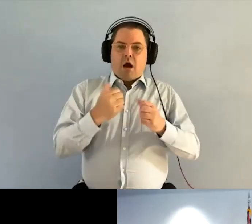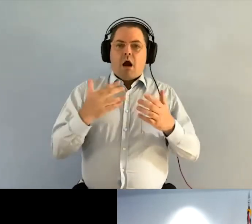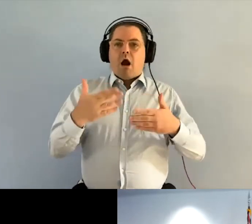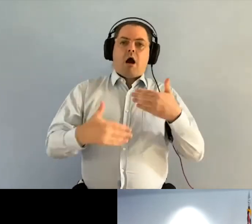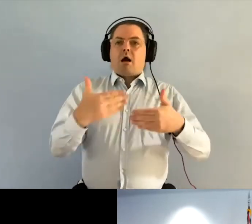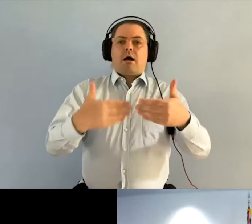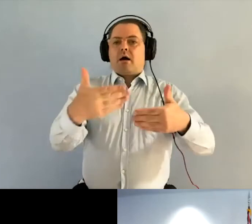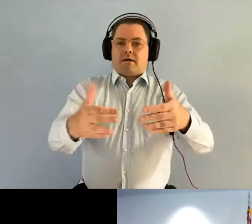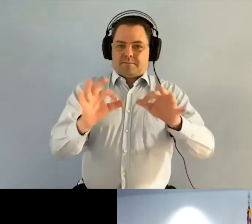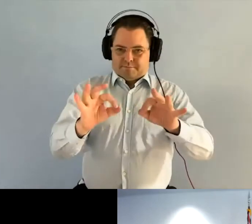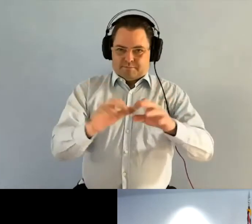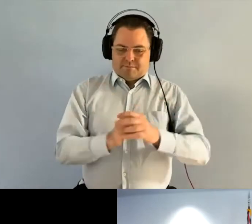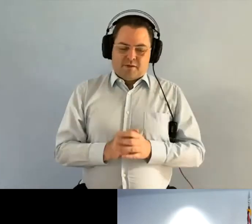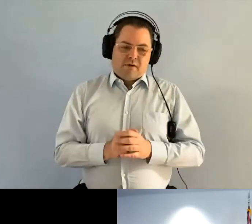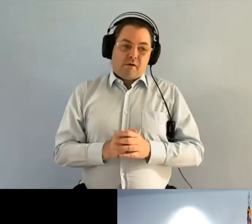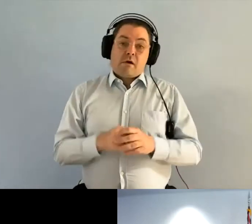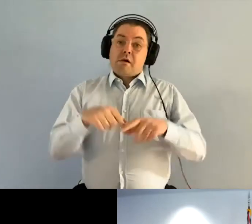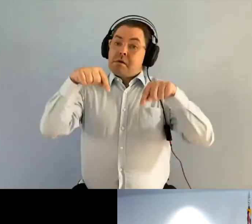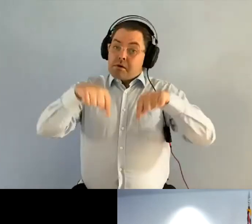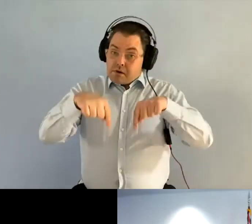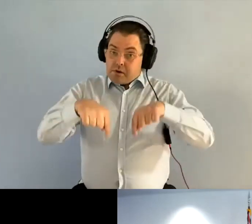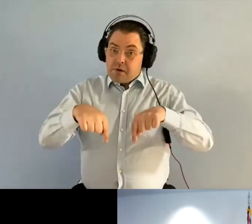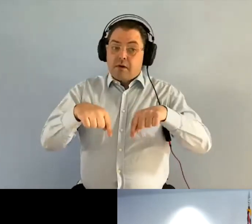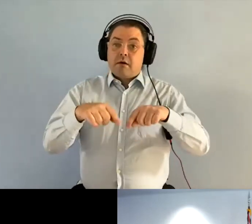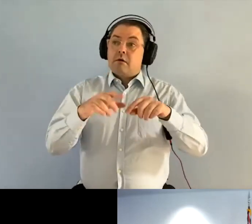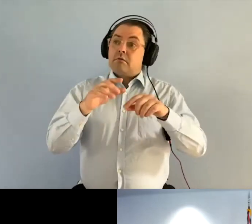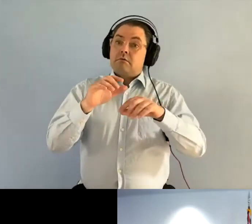to provide secretary support to the group started a few weeks ago so we